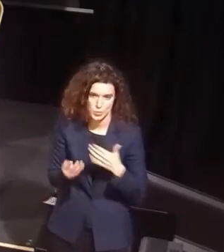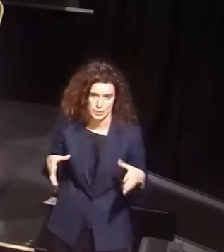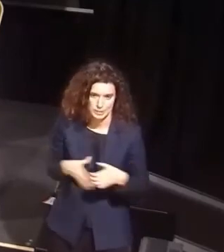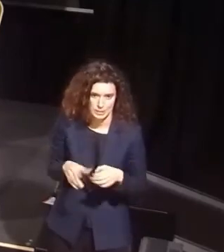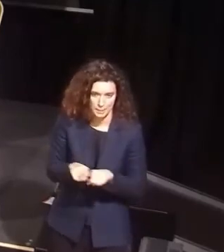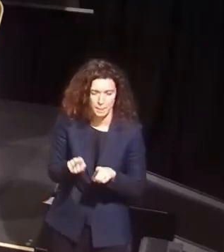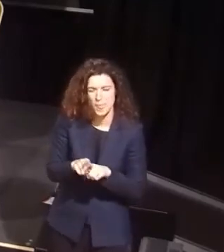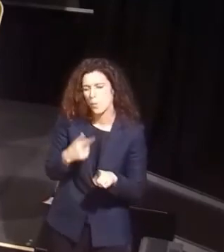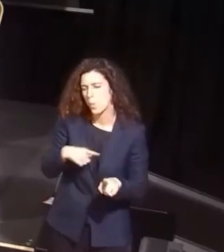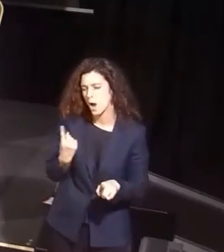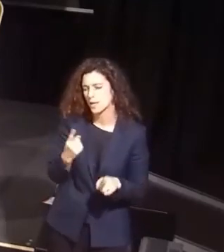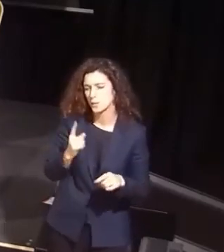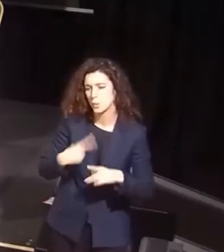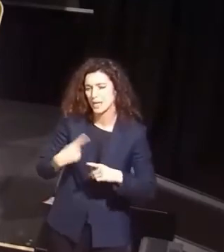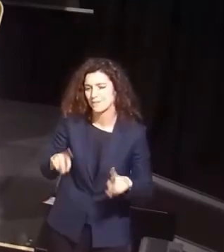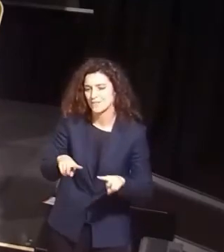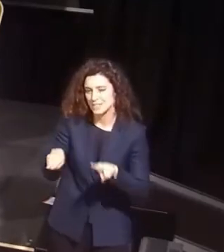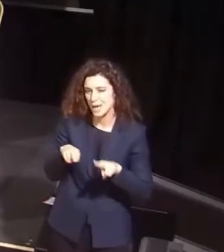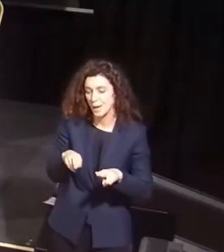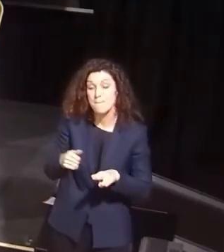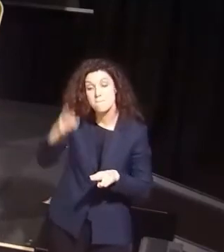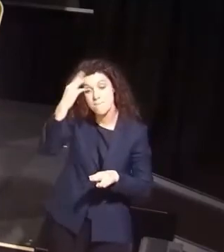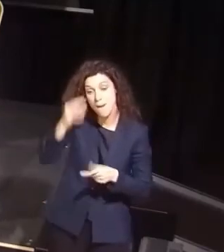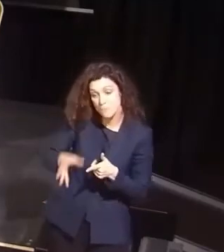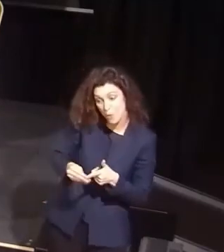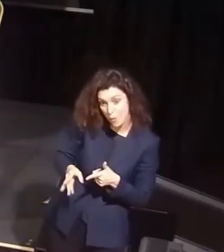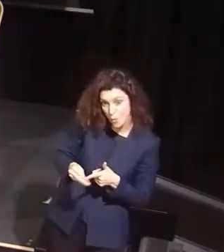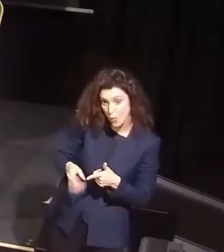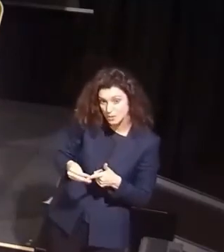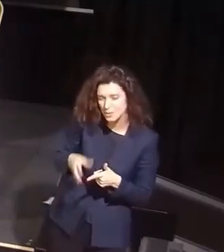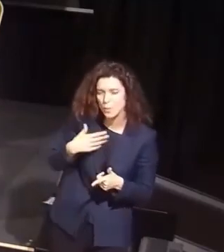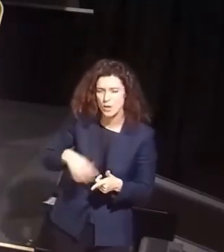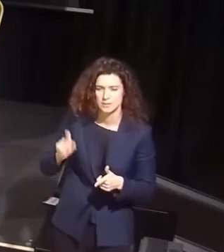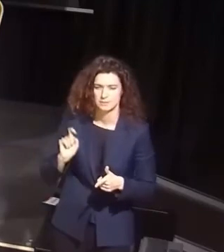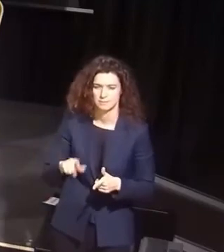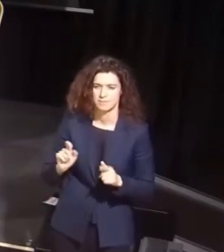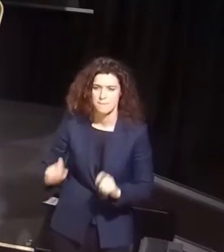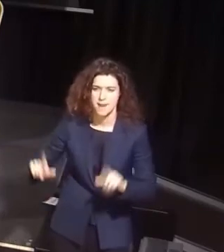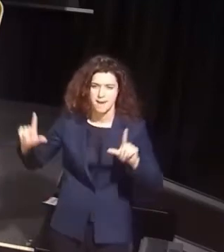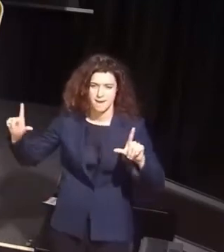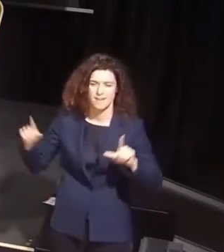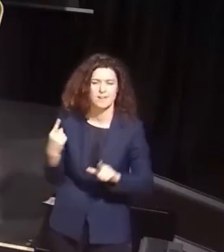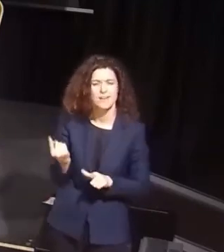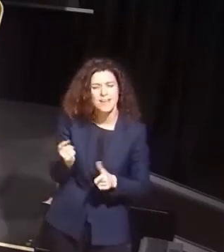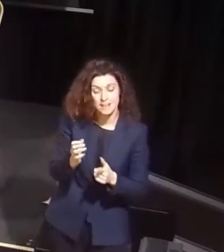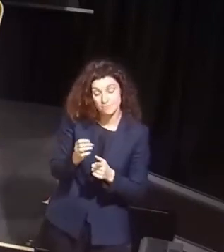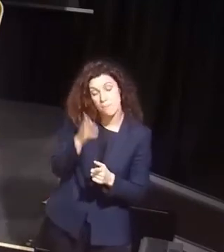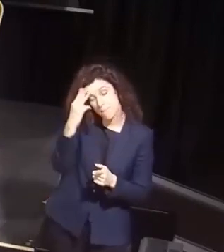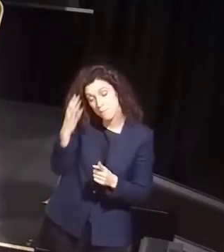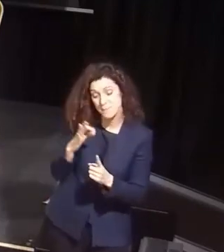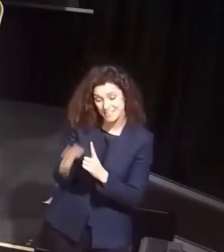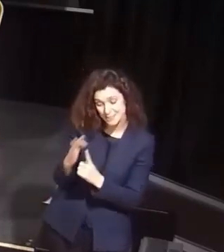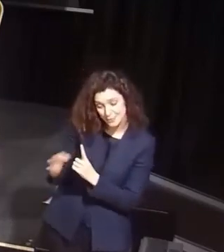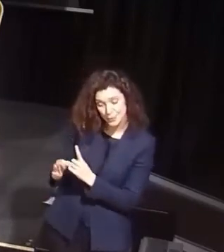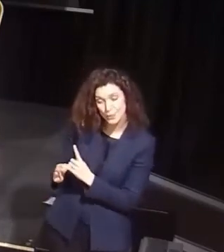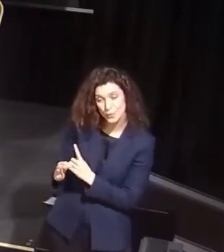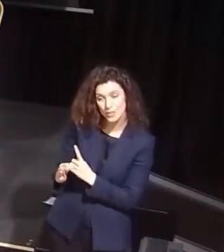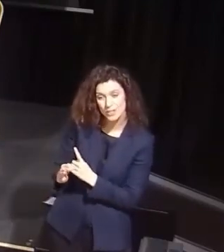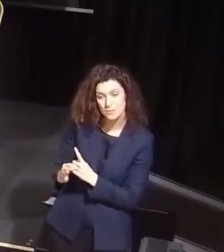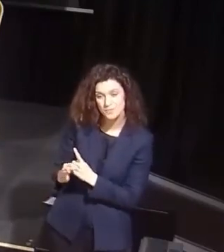that his mum recorded for us, the video was an interview that she made that was recorded by a third party